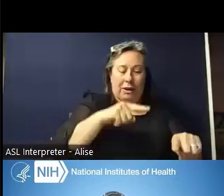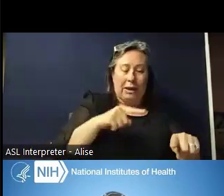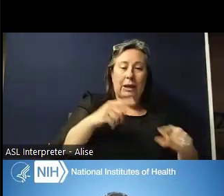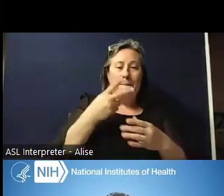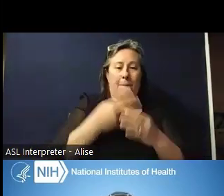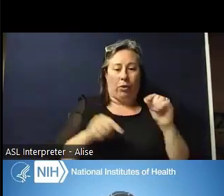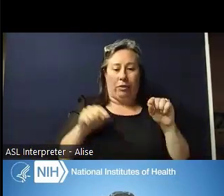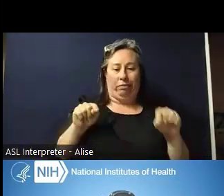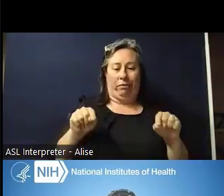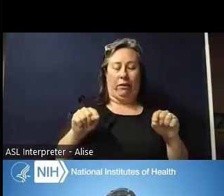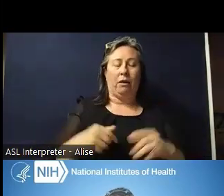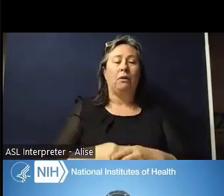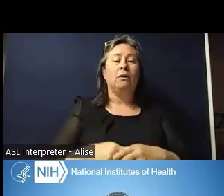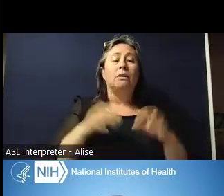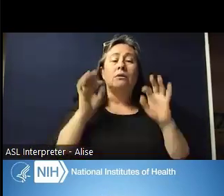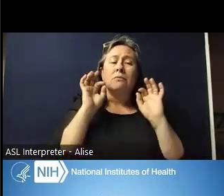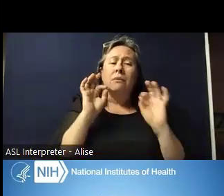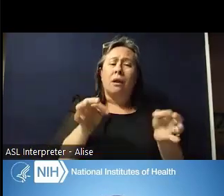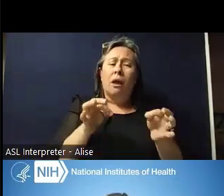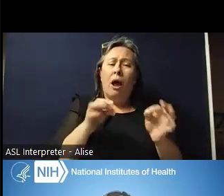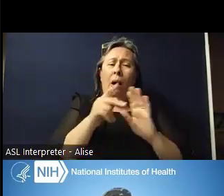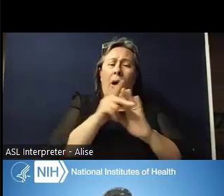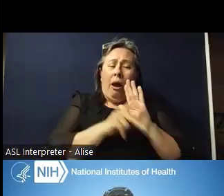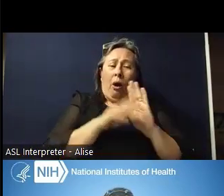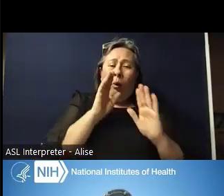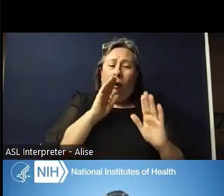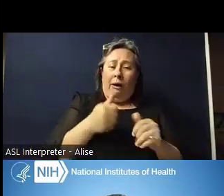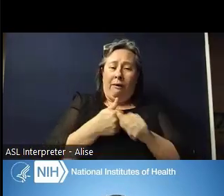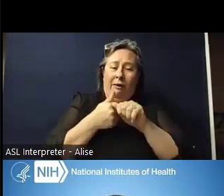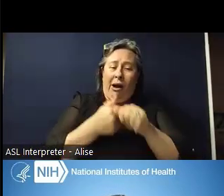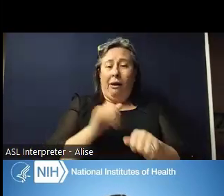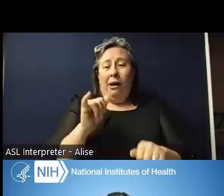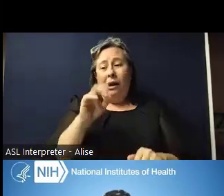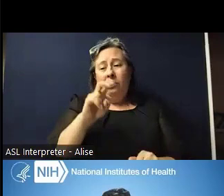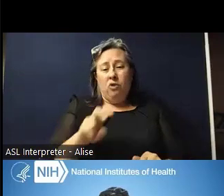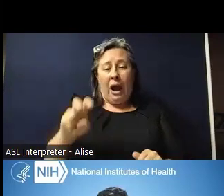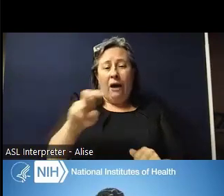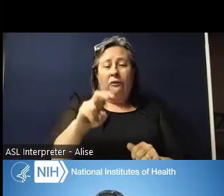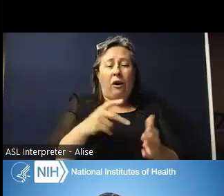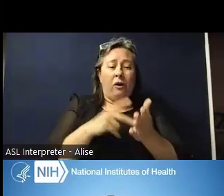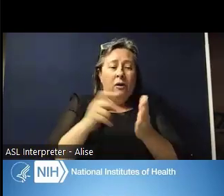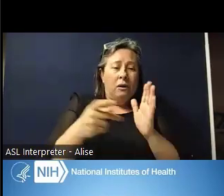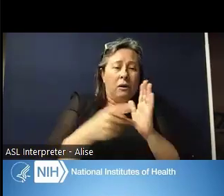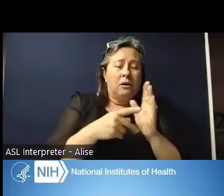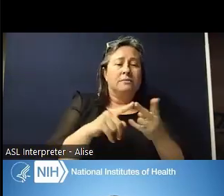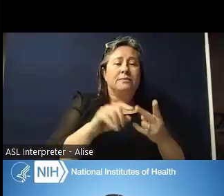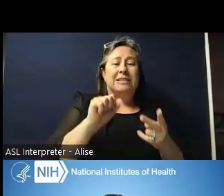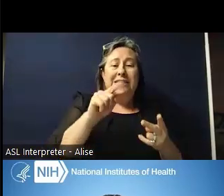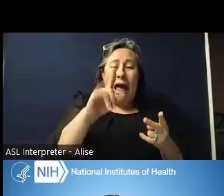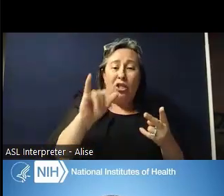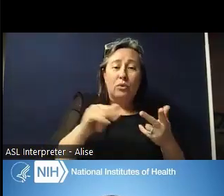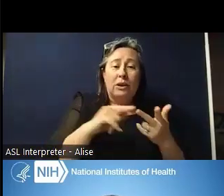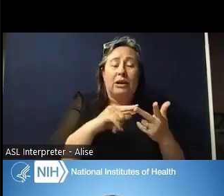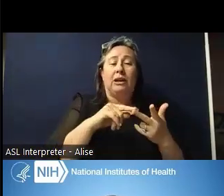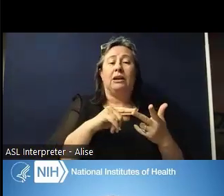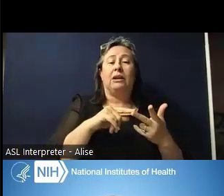A determination of policies to be followed such as travel, reimbursement and salary and fringe benefits, all of those things need to be laid out.